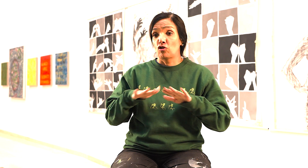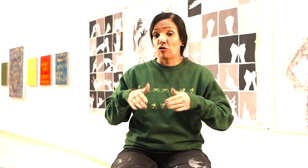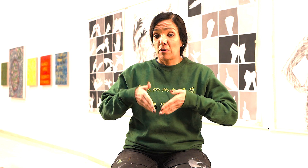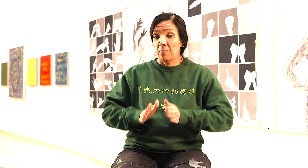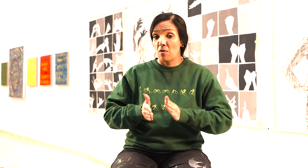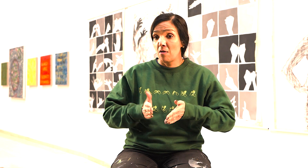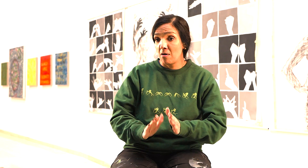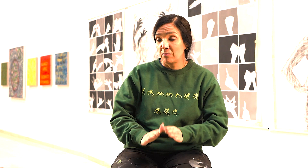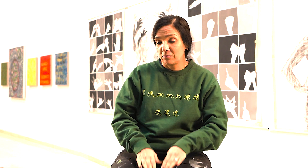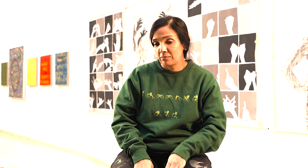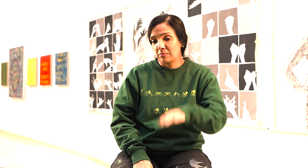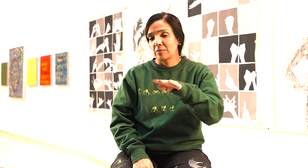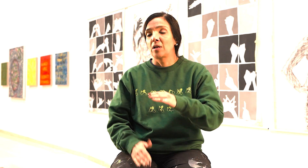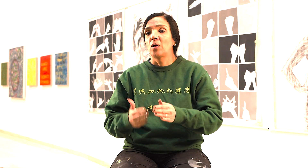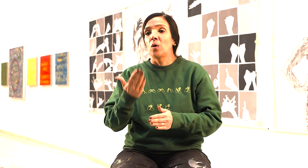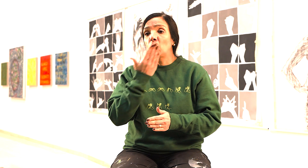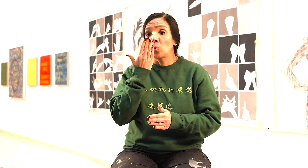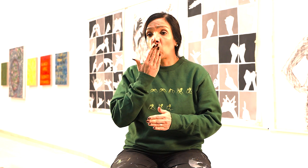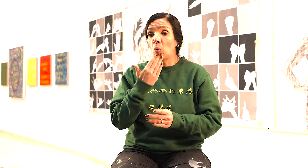My children were born in Britain.